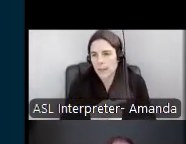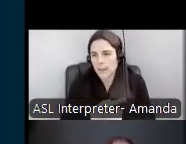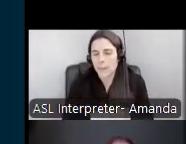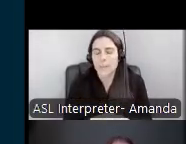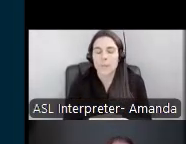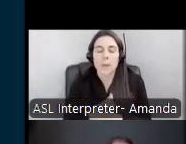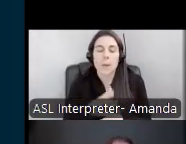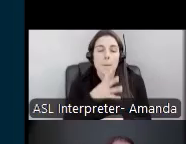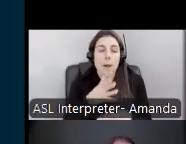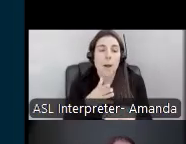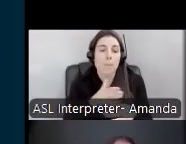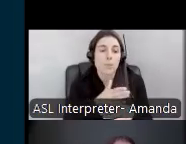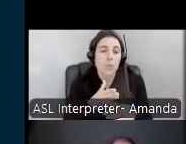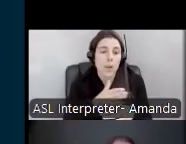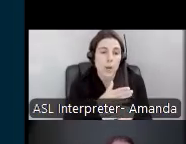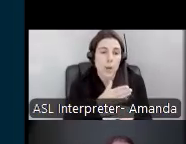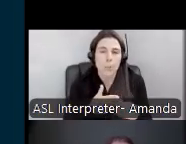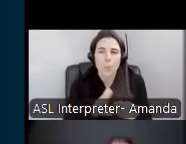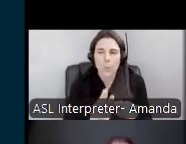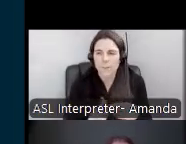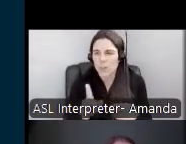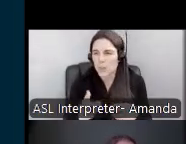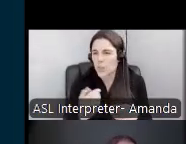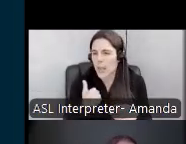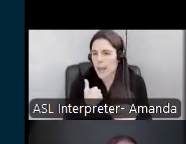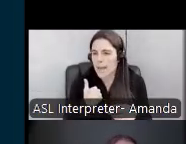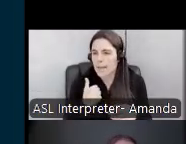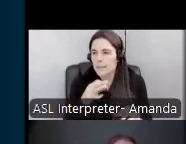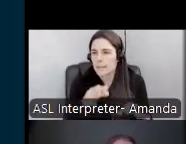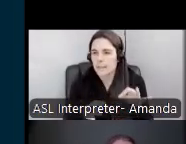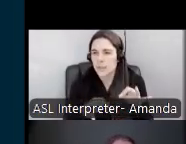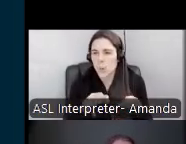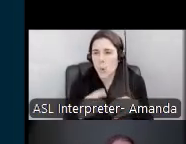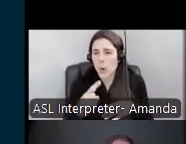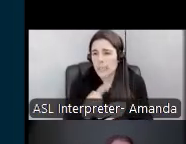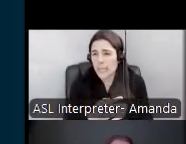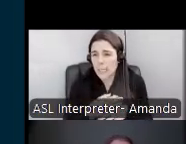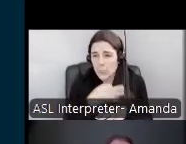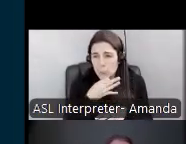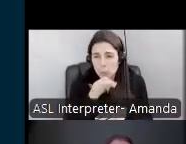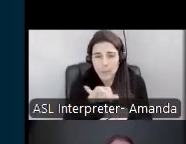has a court case coming up with a situation when David was